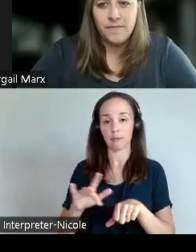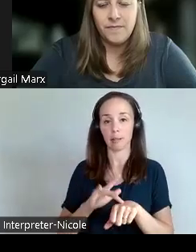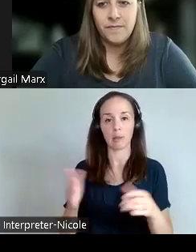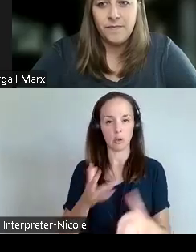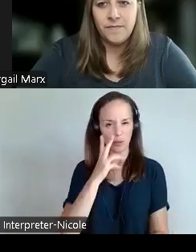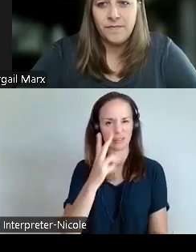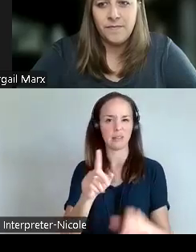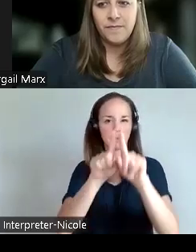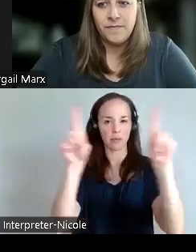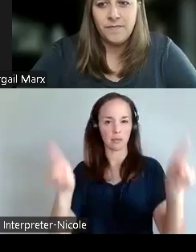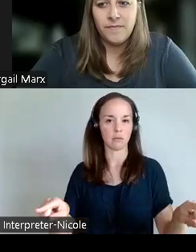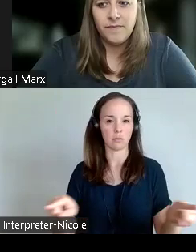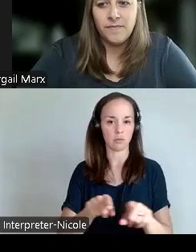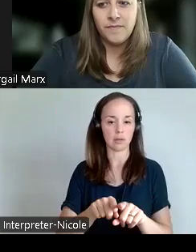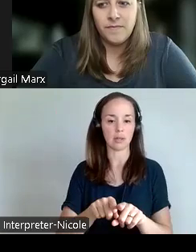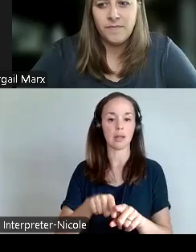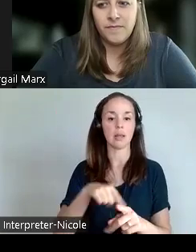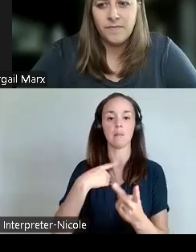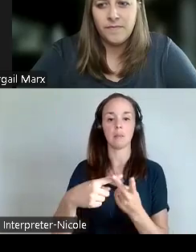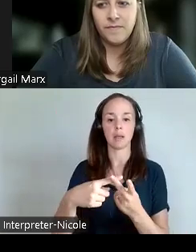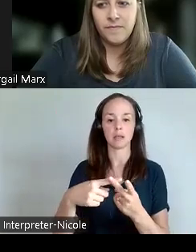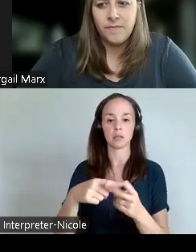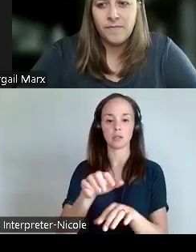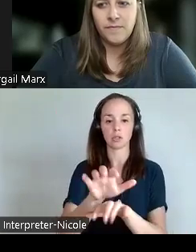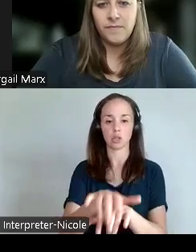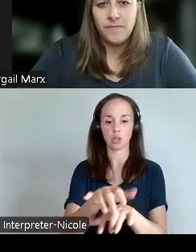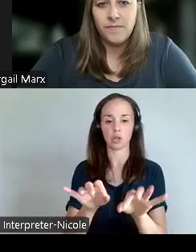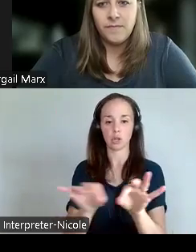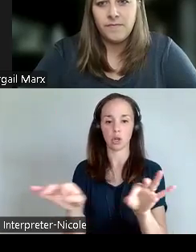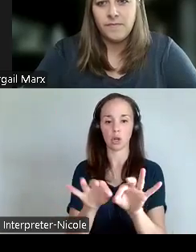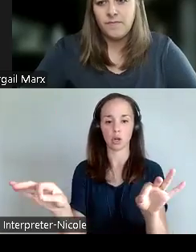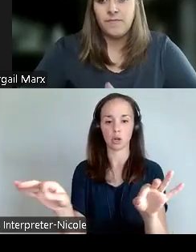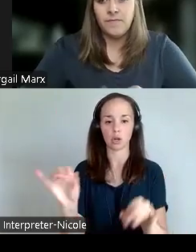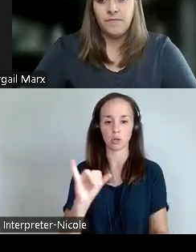as well as CART captioning. So that is accessed using